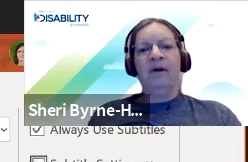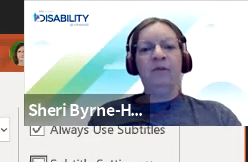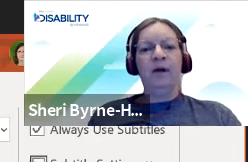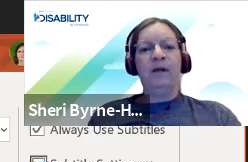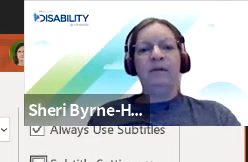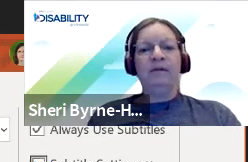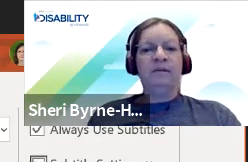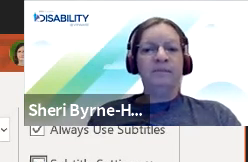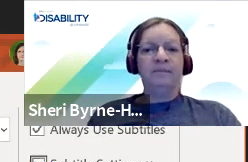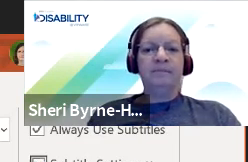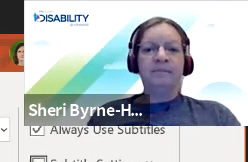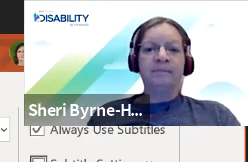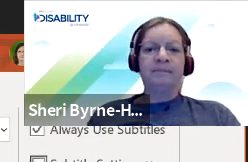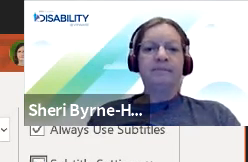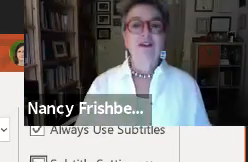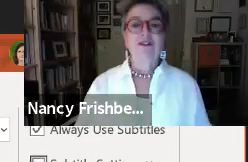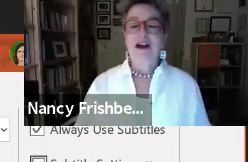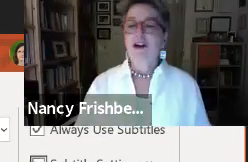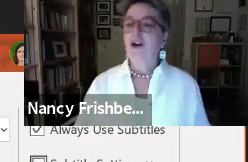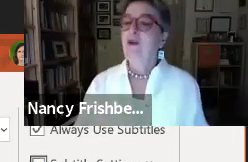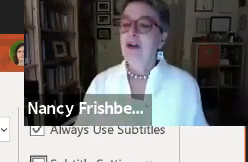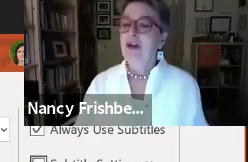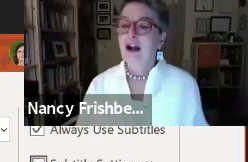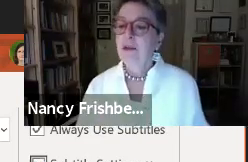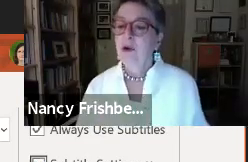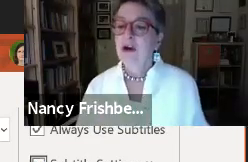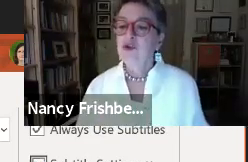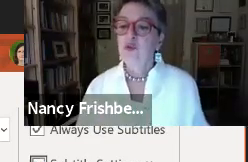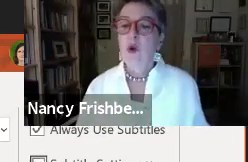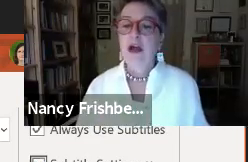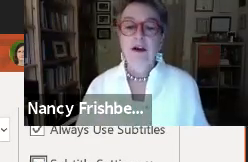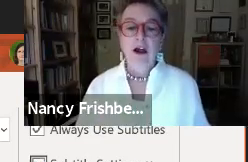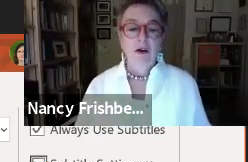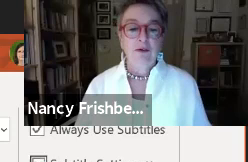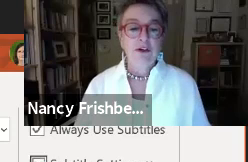≫ Sheri: Diversity, equality or equity, depending on who you talk to,